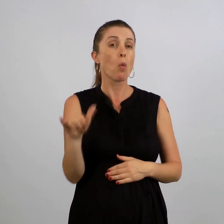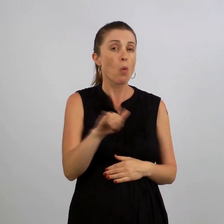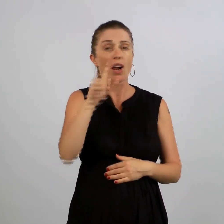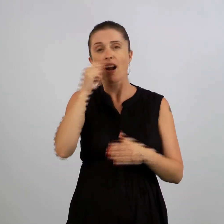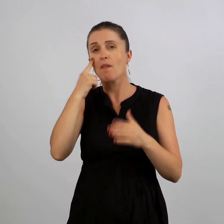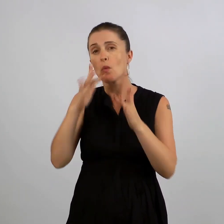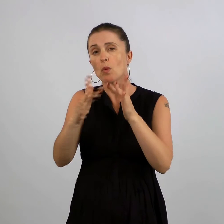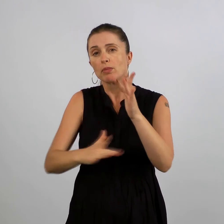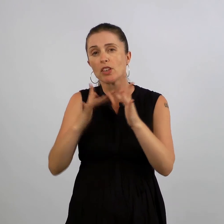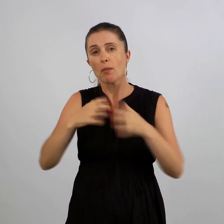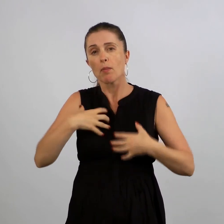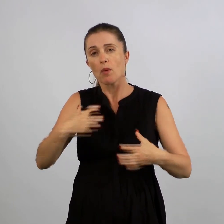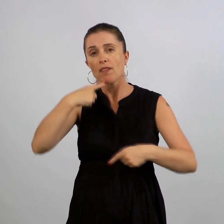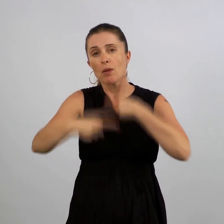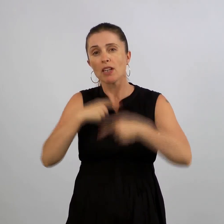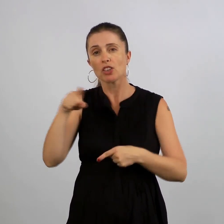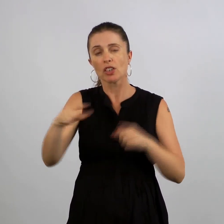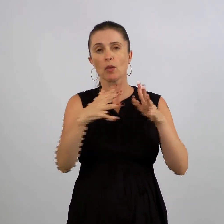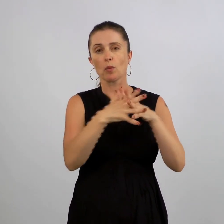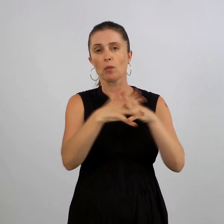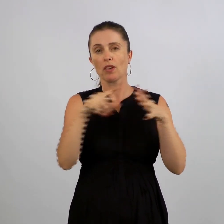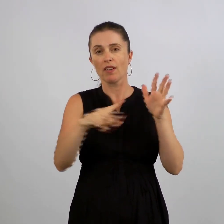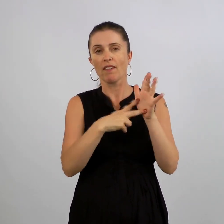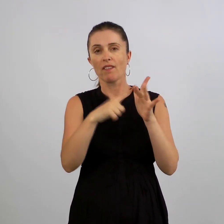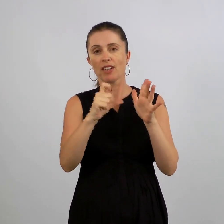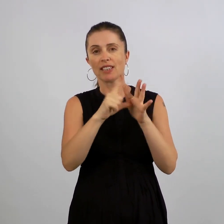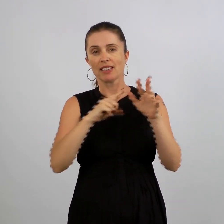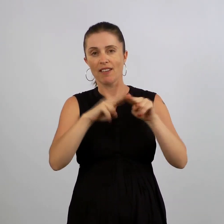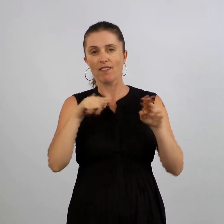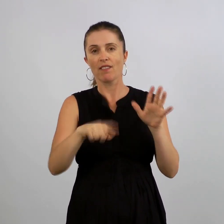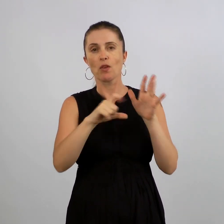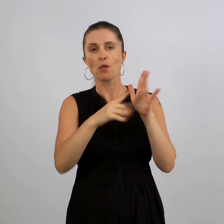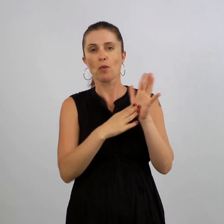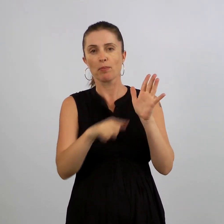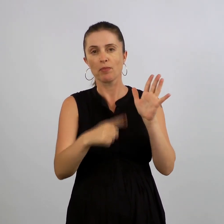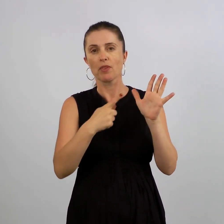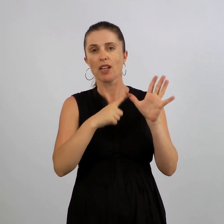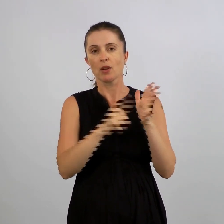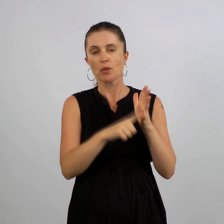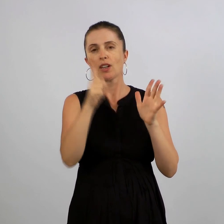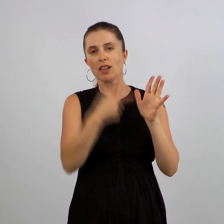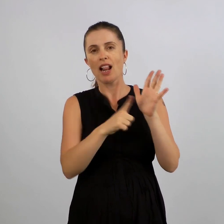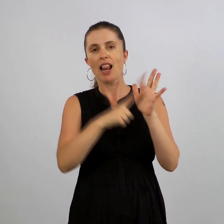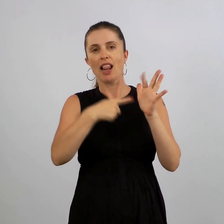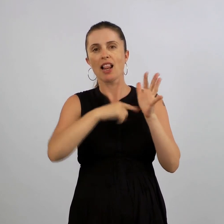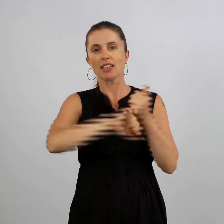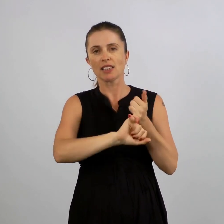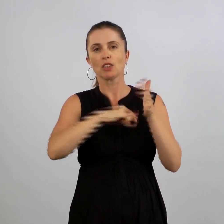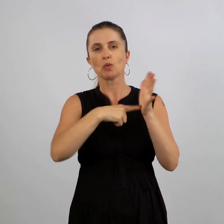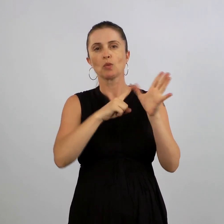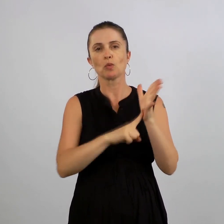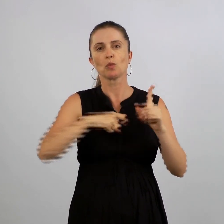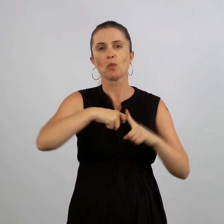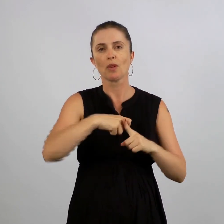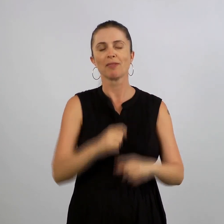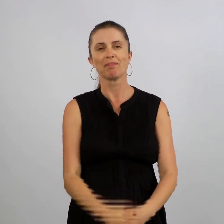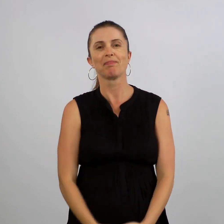Alternatively, if you want to have a look for more information, visit www.vicdeaf.com.au/letstalk